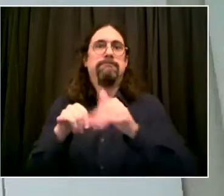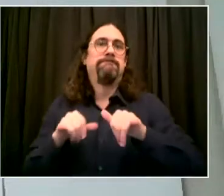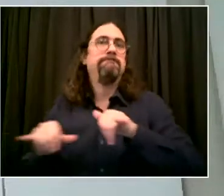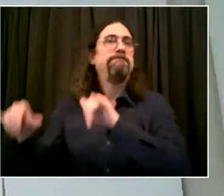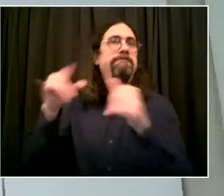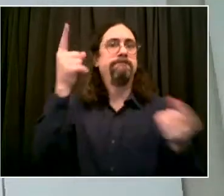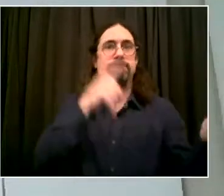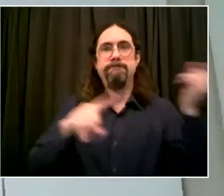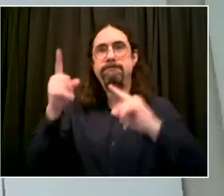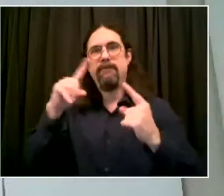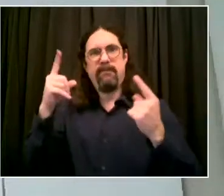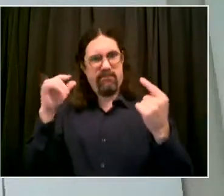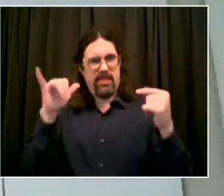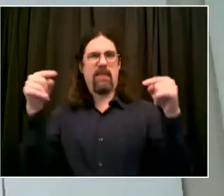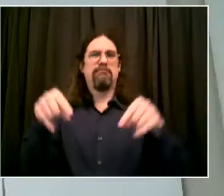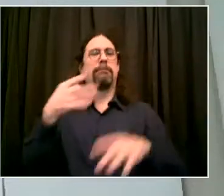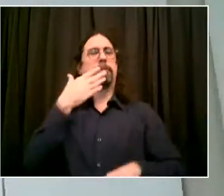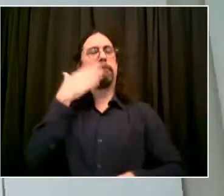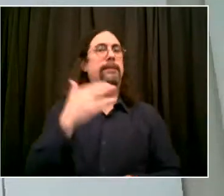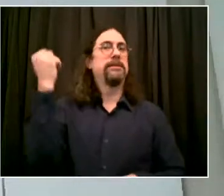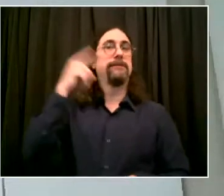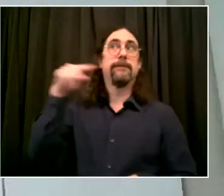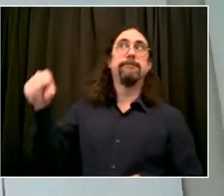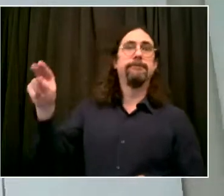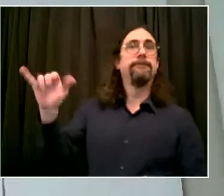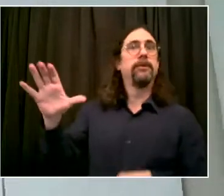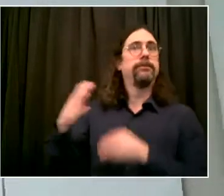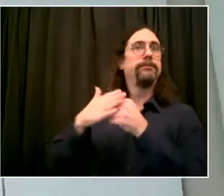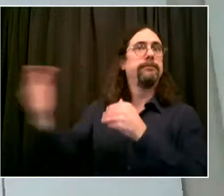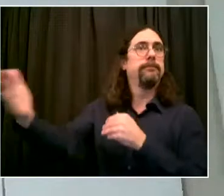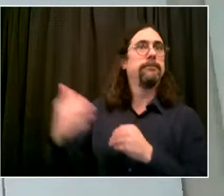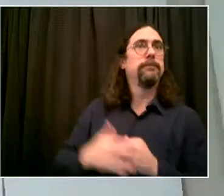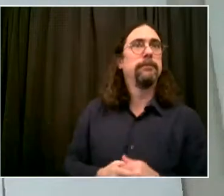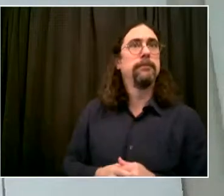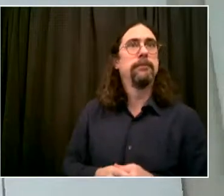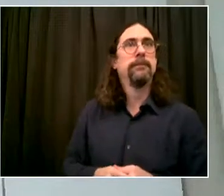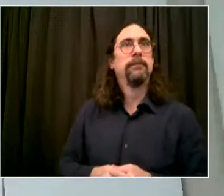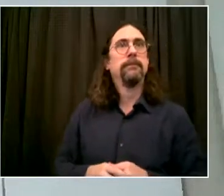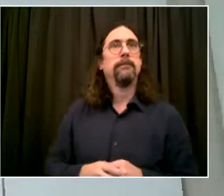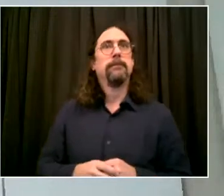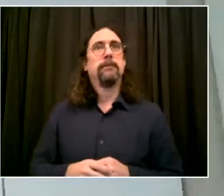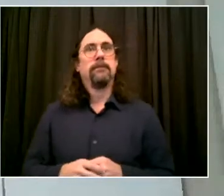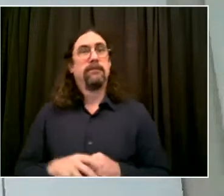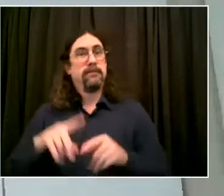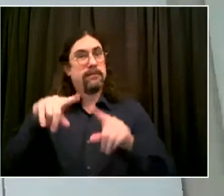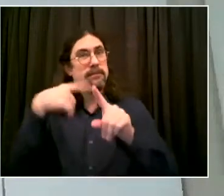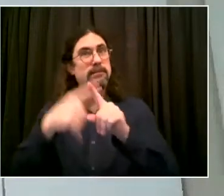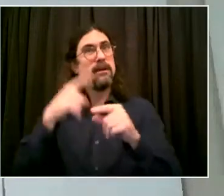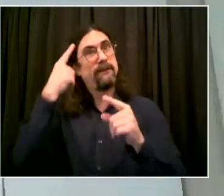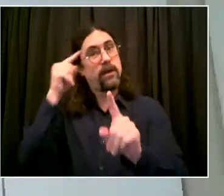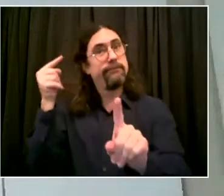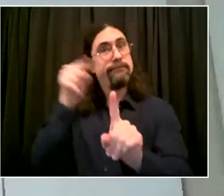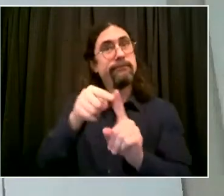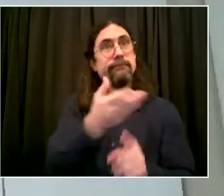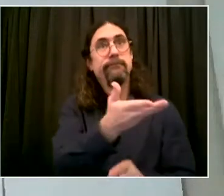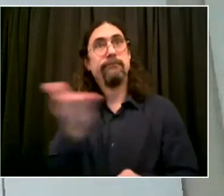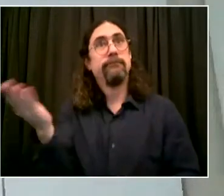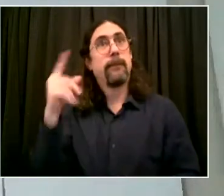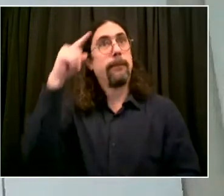ADVOCATES WHO ARE HERE TODAY. I WANT TO MAKE SURE WE ALSO SHOW THE EQUITY ISSUE, EVEN